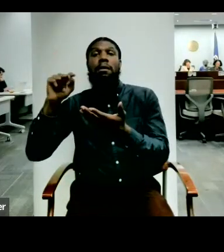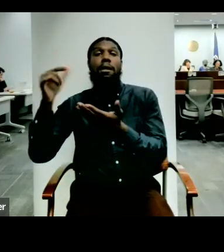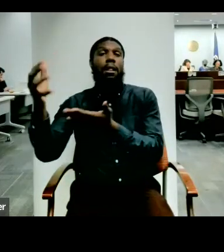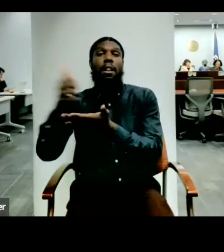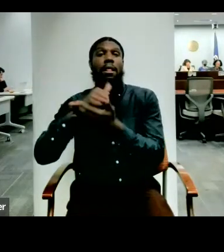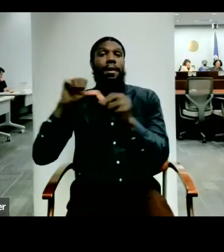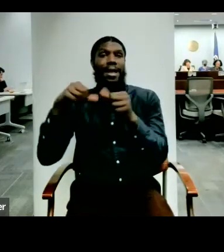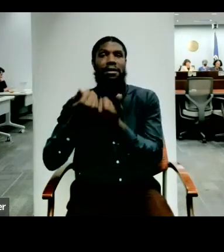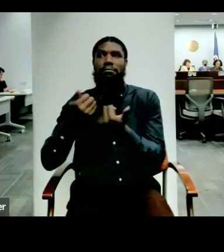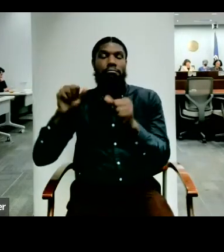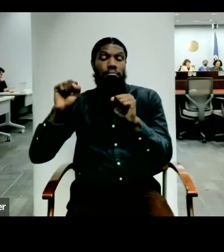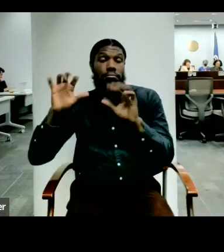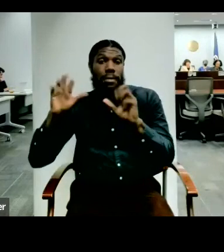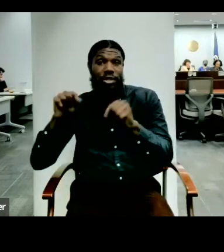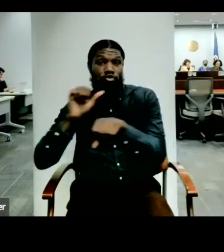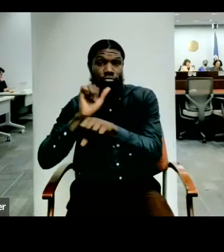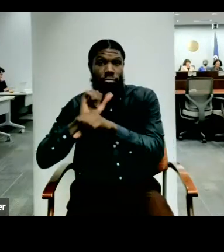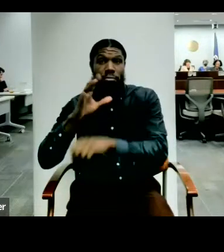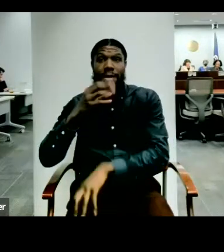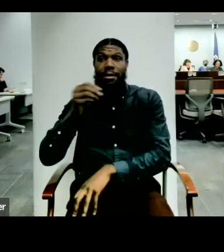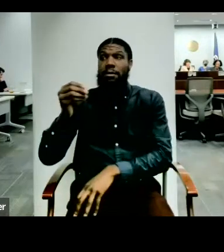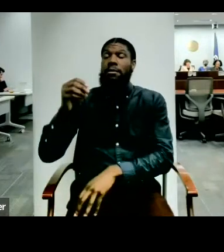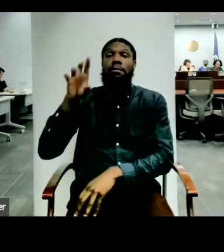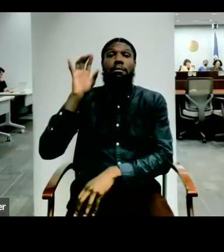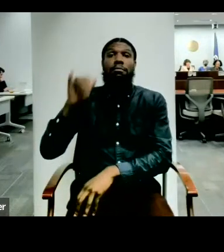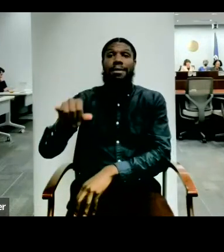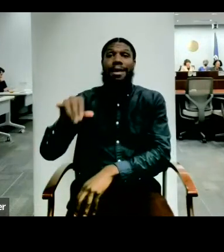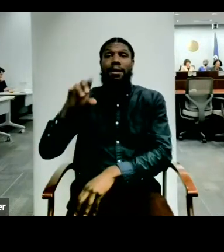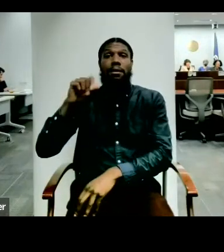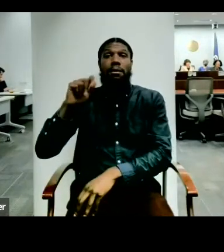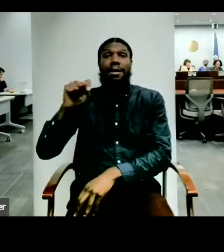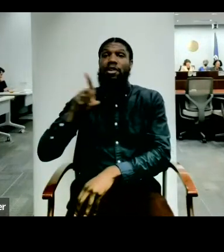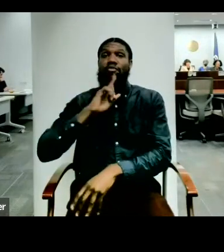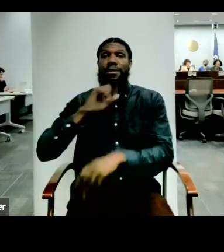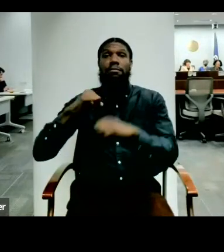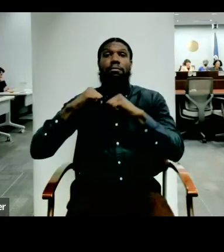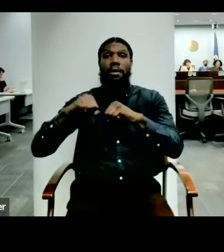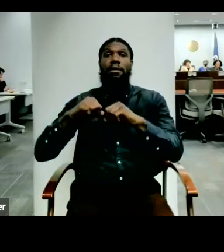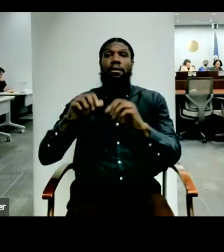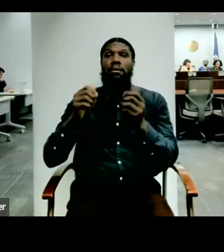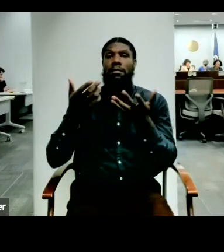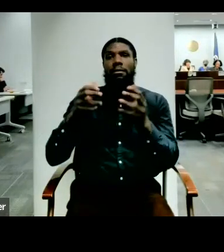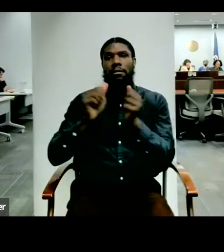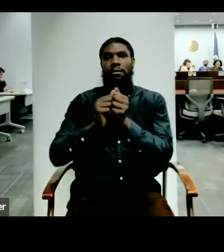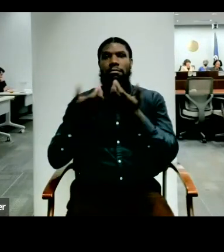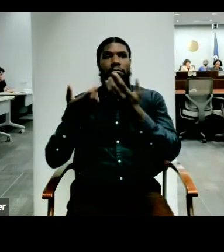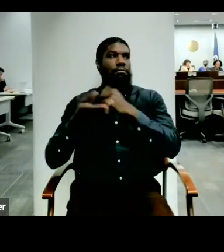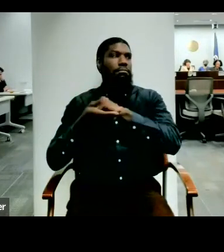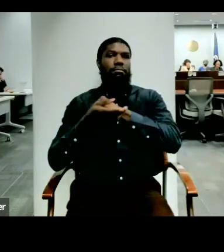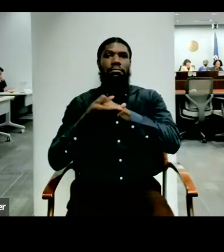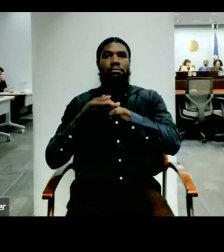the data collection initially is protected with criminal sanctions if it is disclosed. Great.